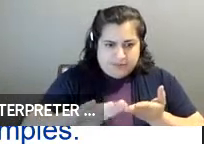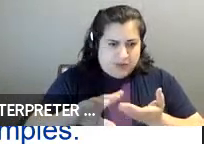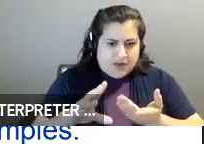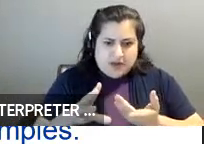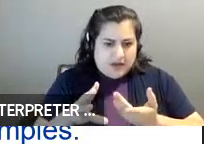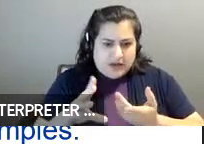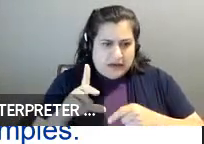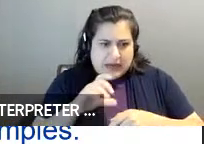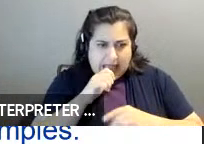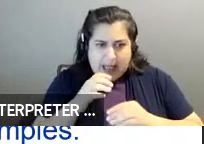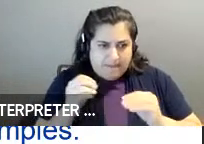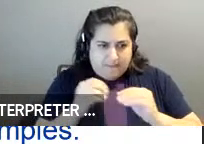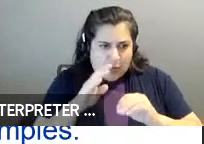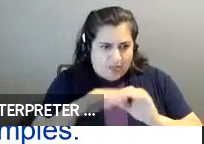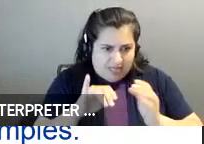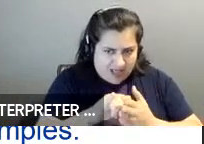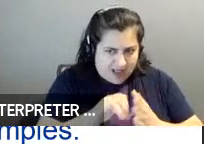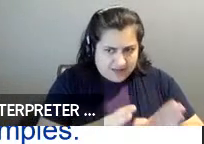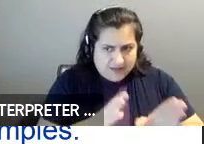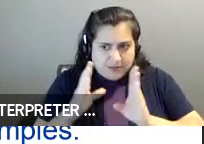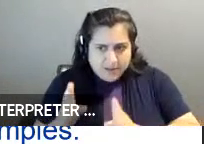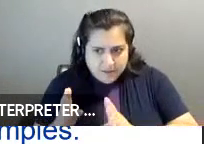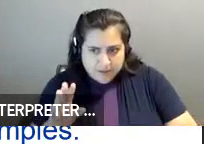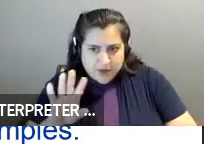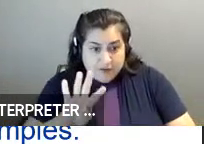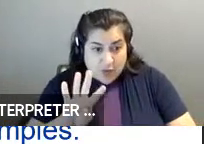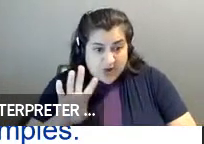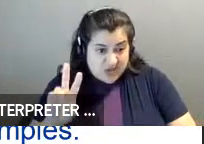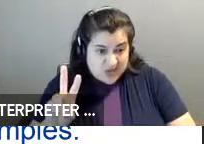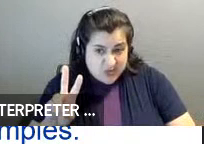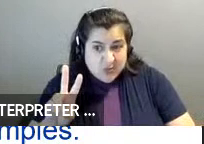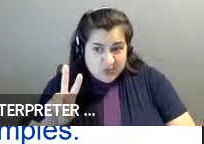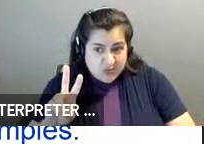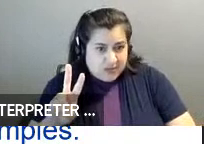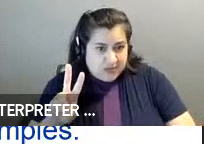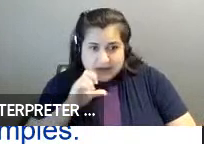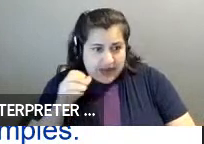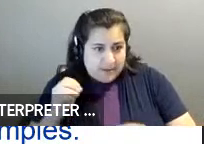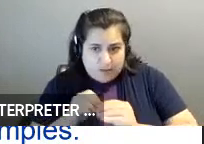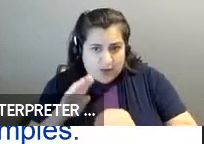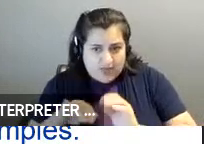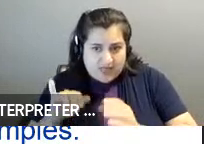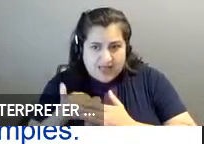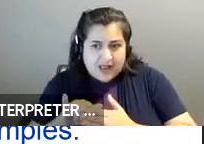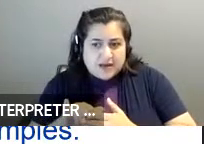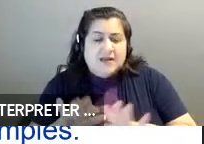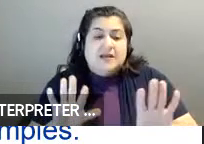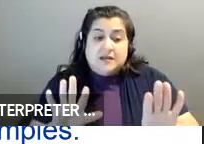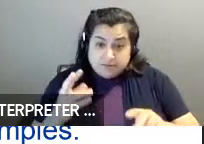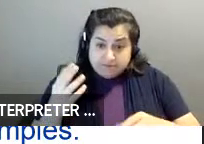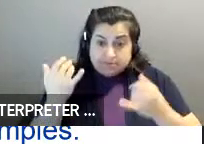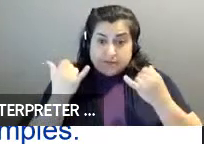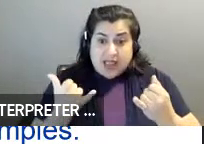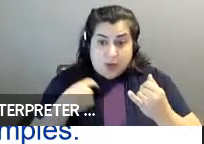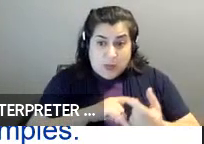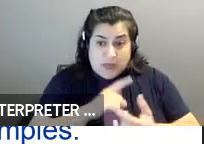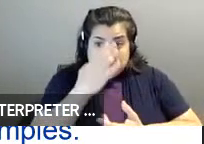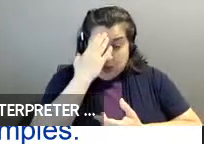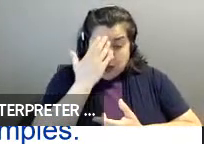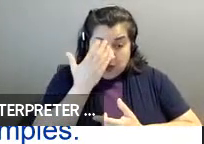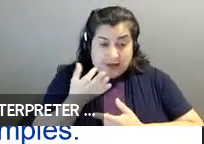Due to the small proportion of power wheelchair users in the 1994-97 national survey, percentiles